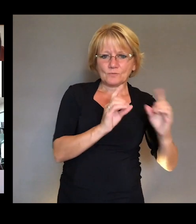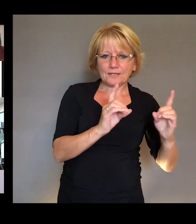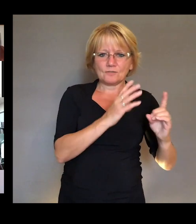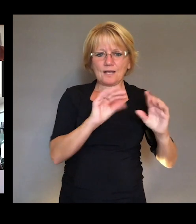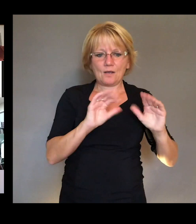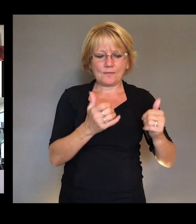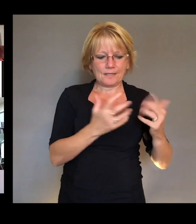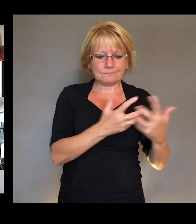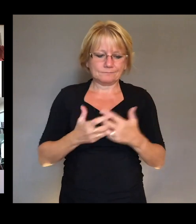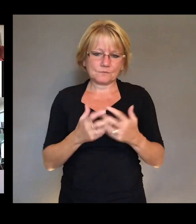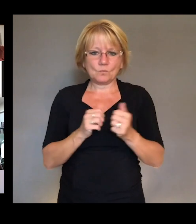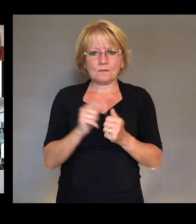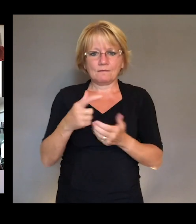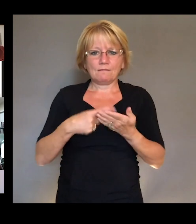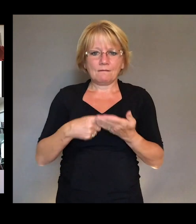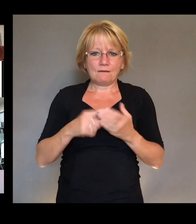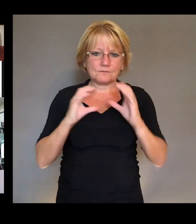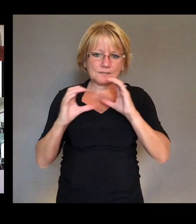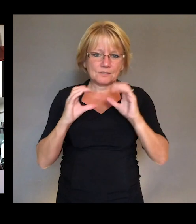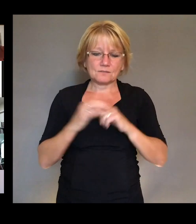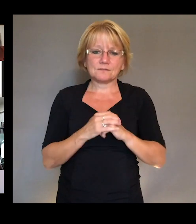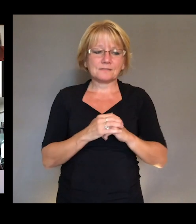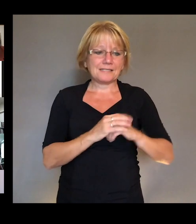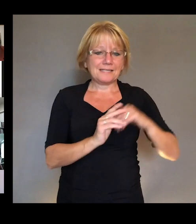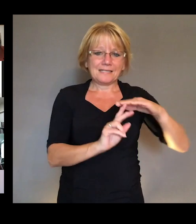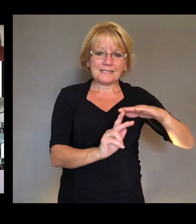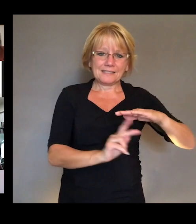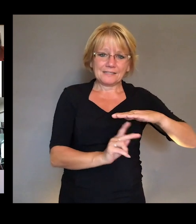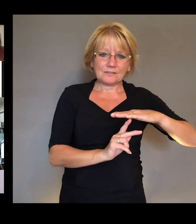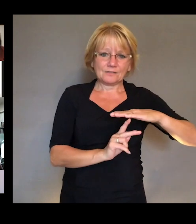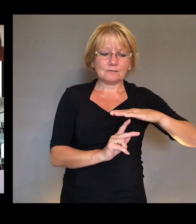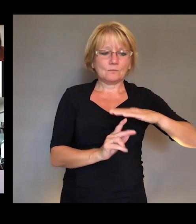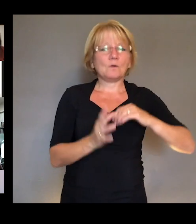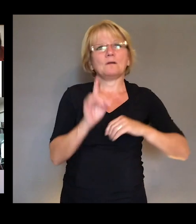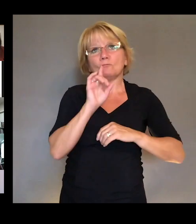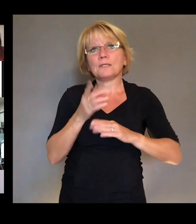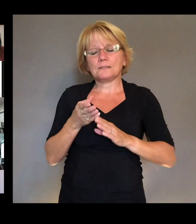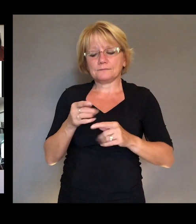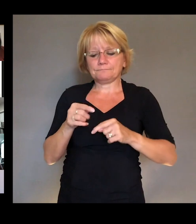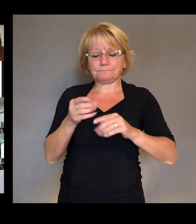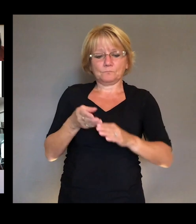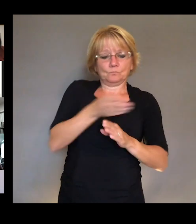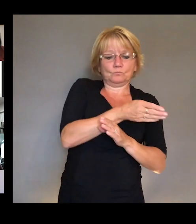and how they can be part of those conversations. So even as early as kindergarten or early school, I'll go back to preschoolers,